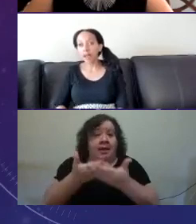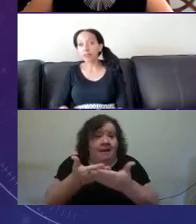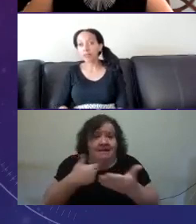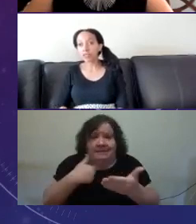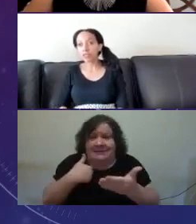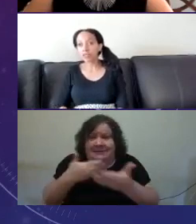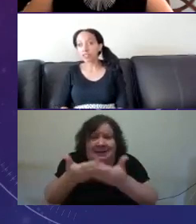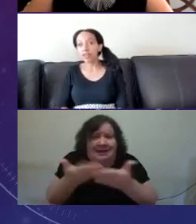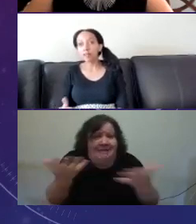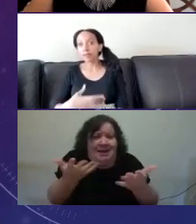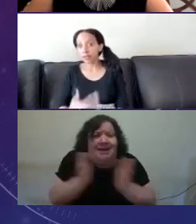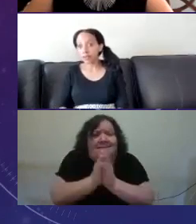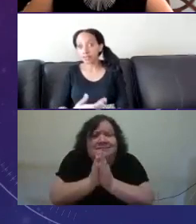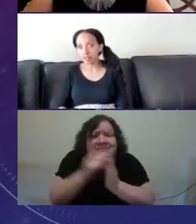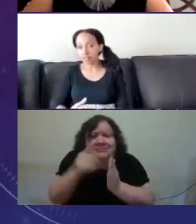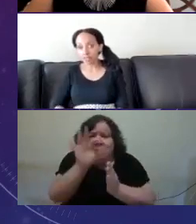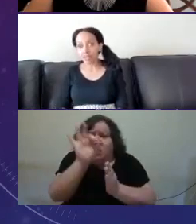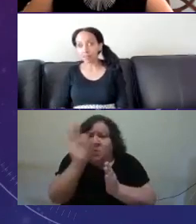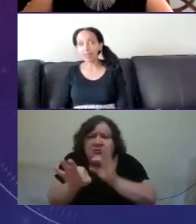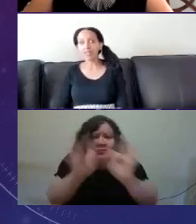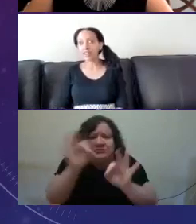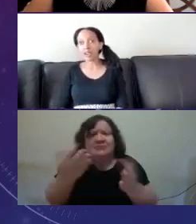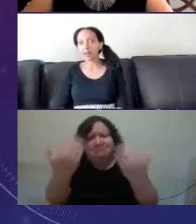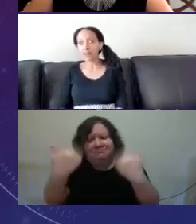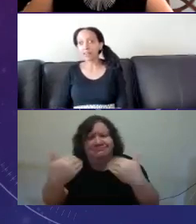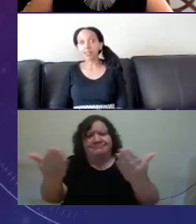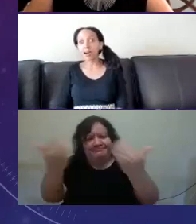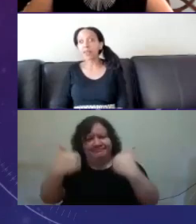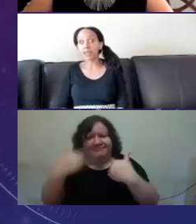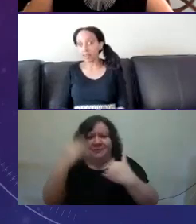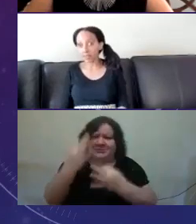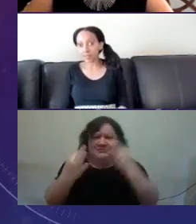questions please do send them because that's how that's how we get answers